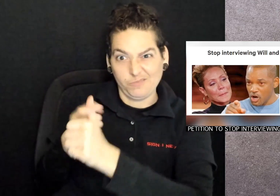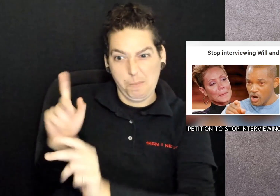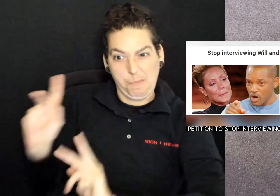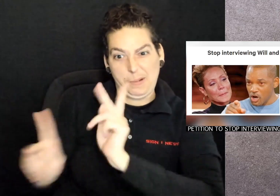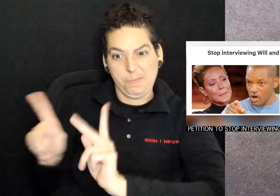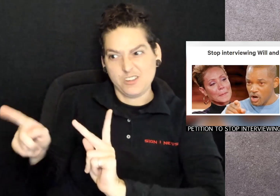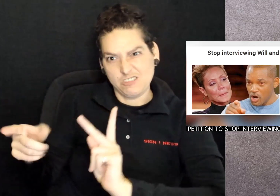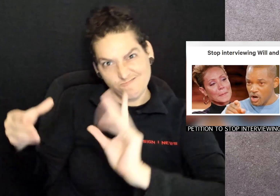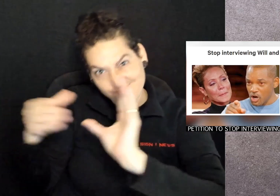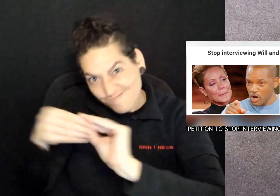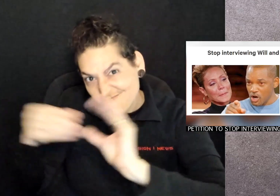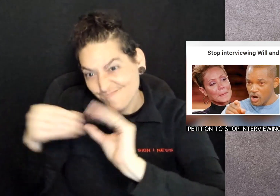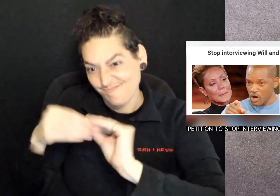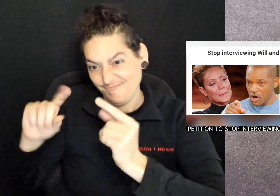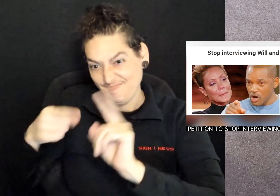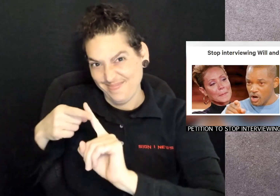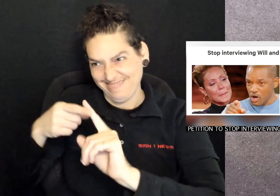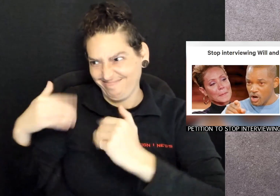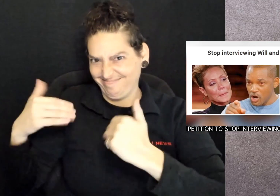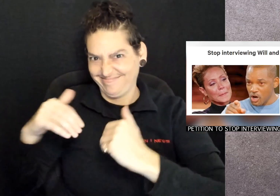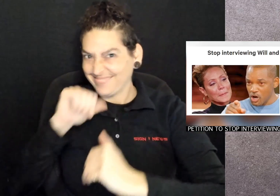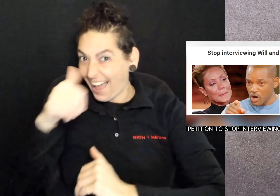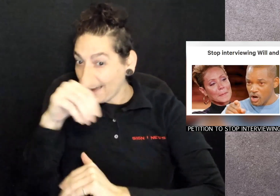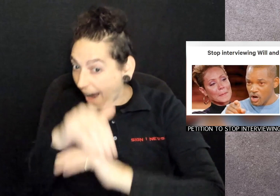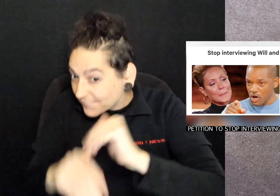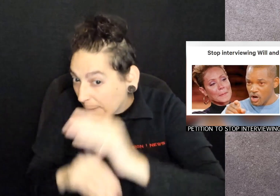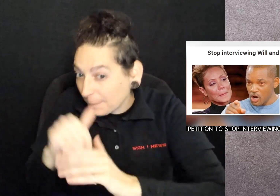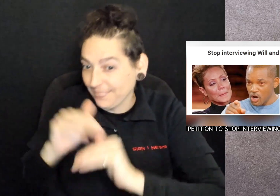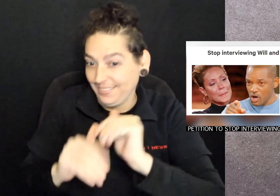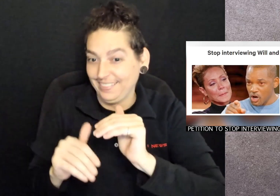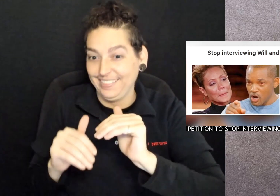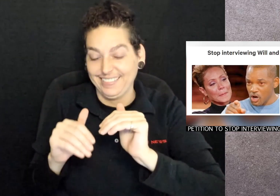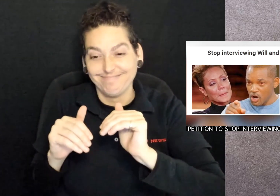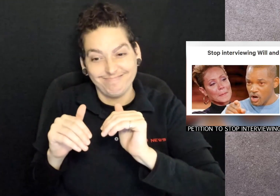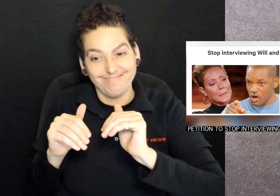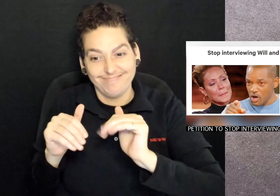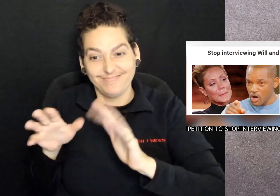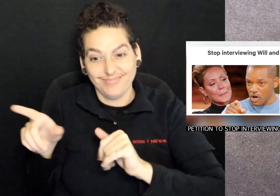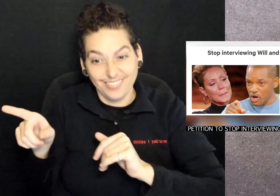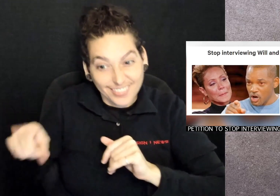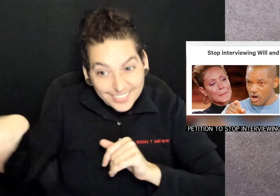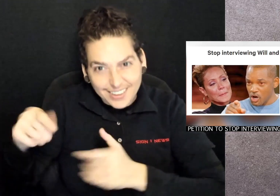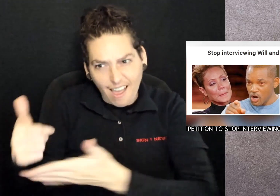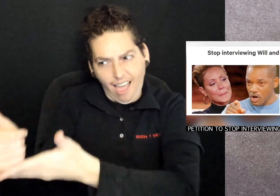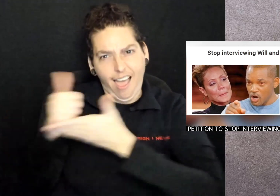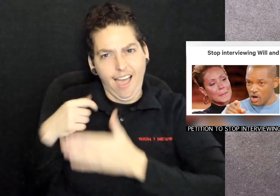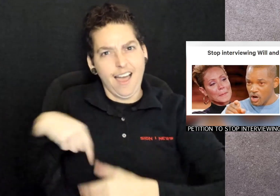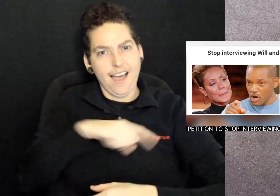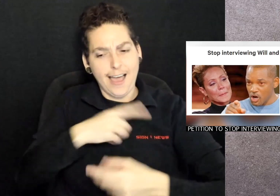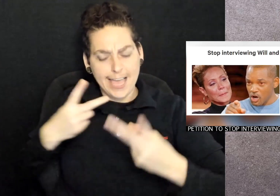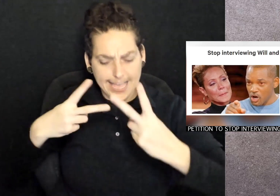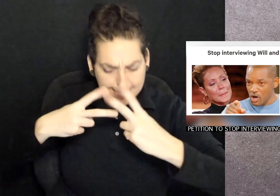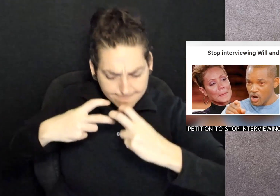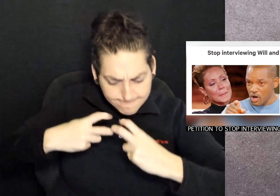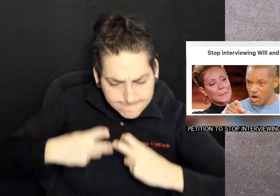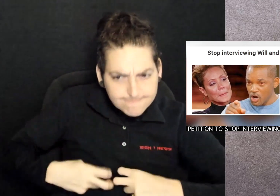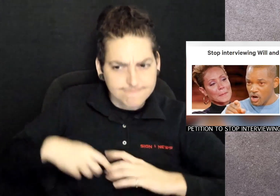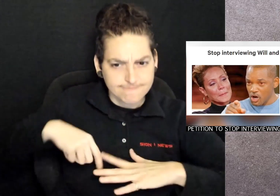I know people were saying that they were uncomfortable with the show but it really helped us self-analyze